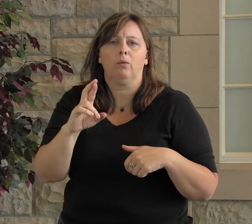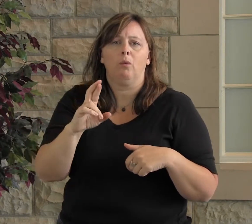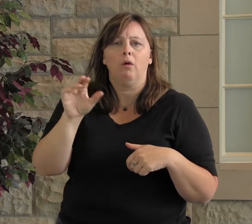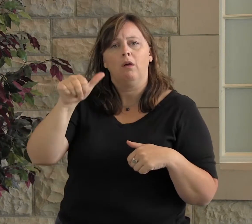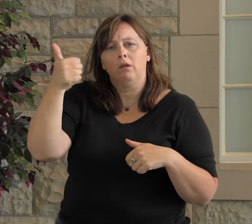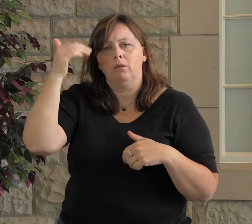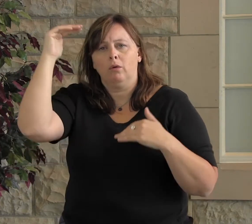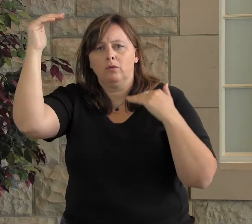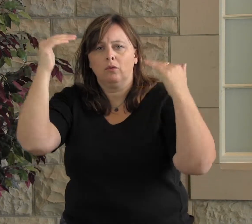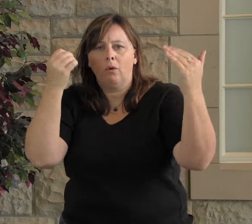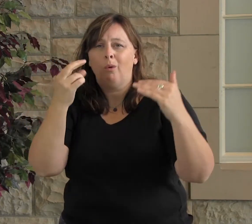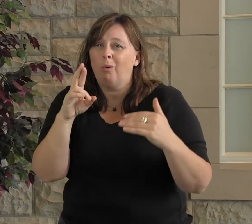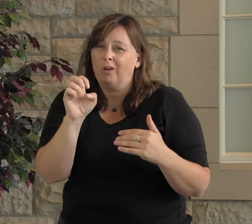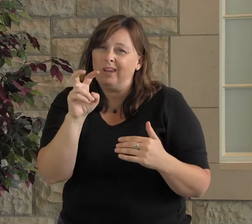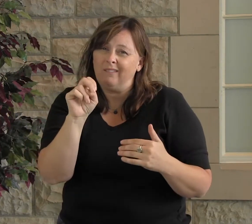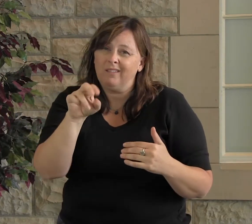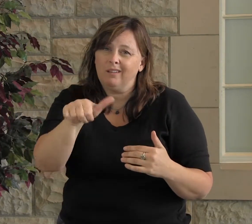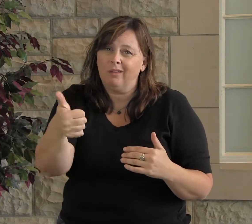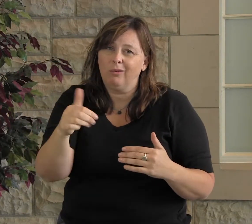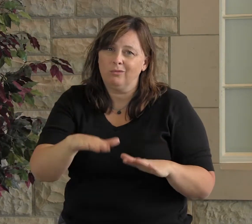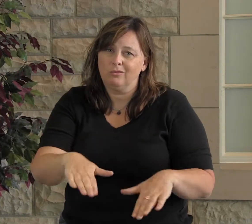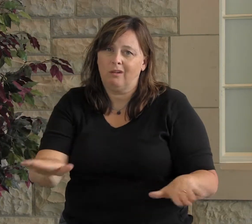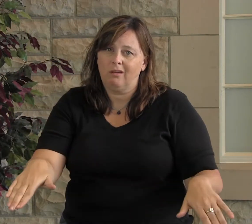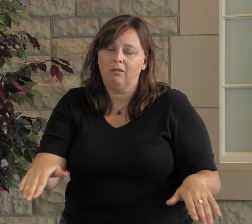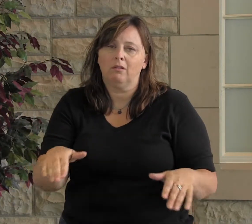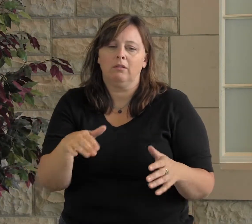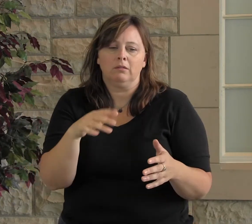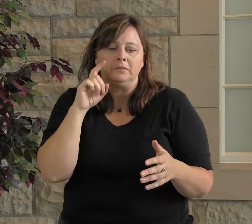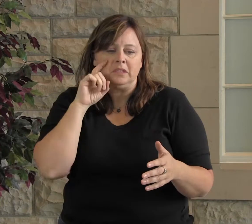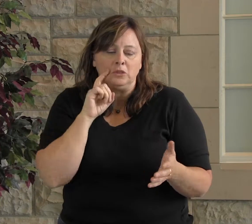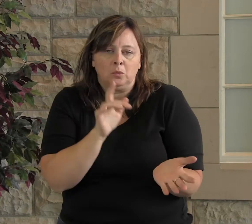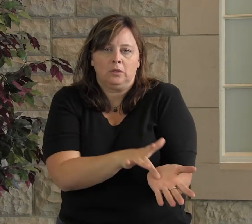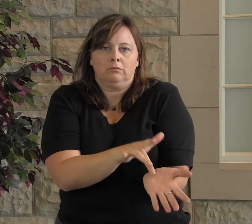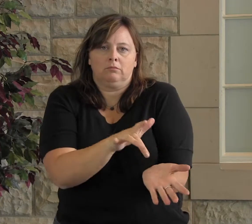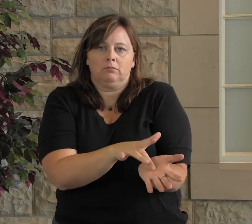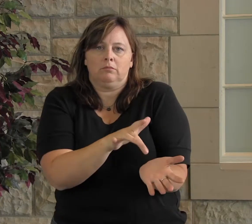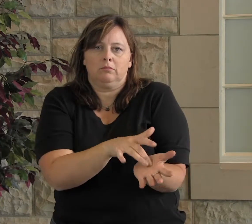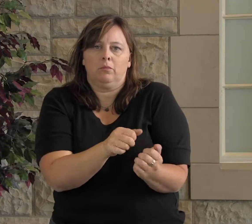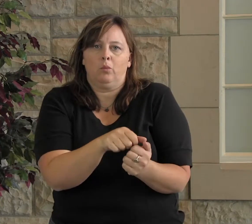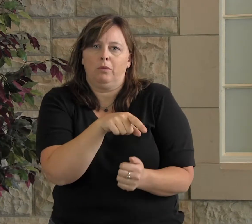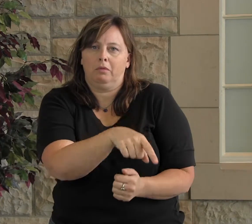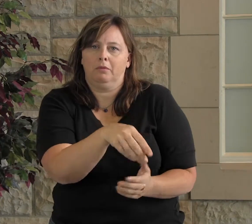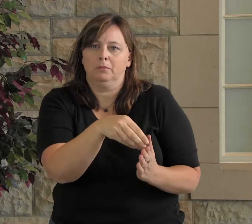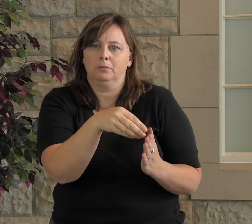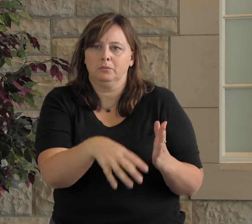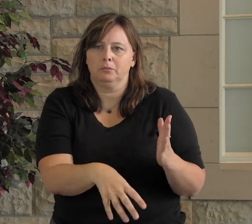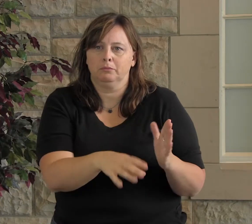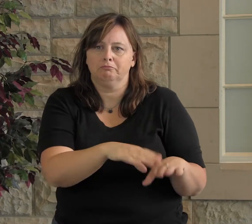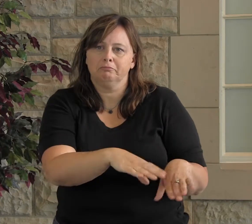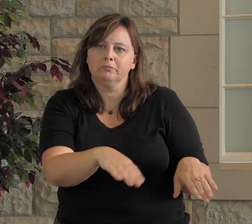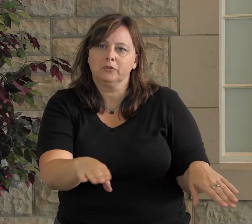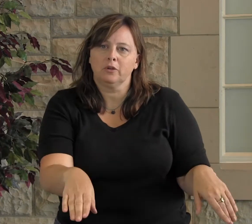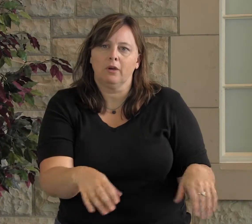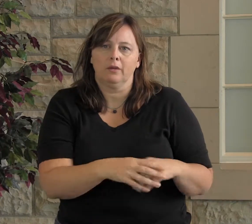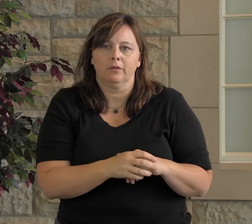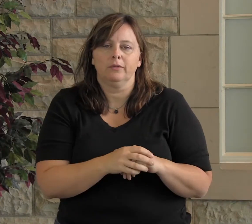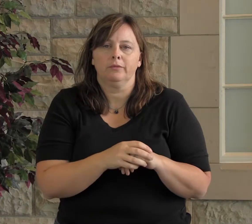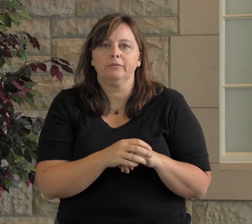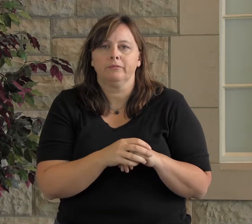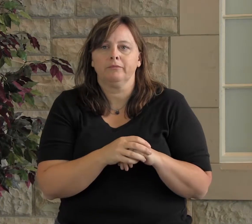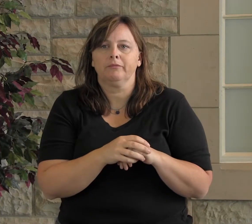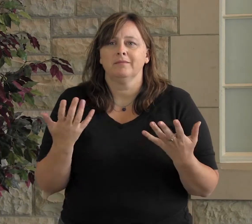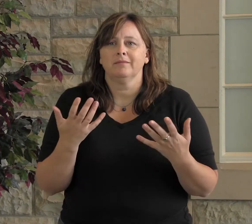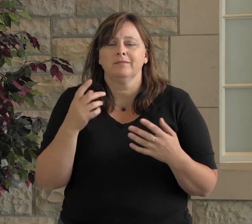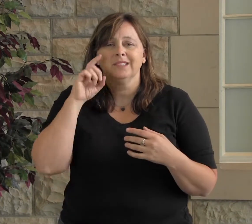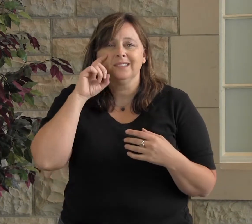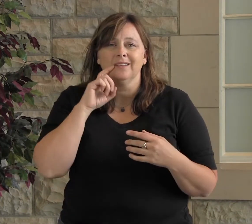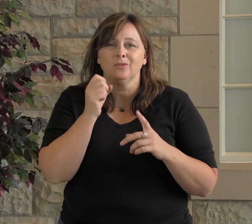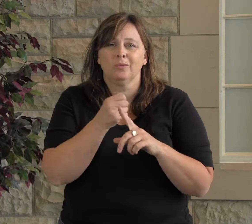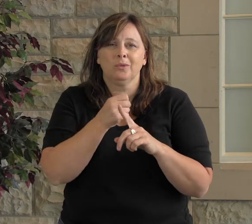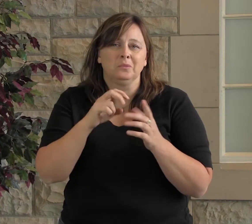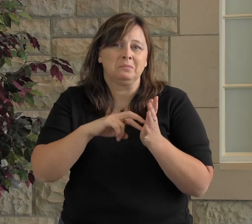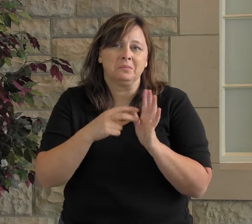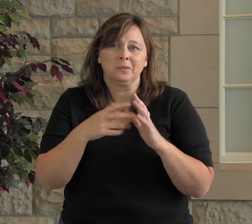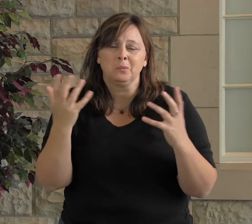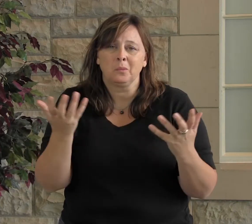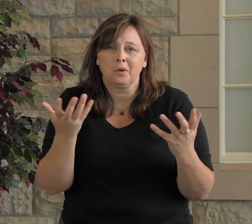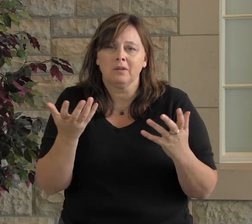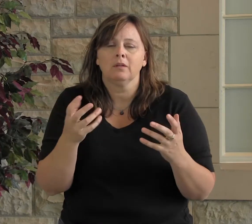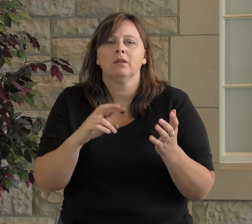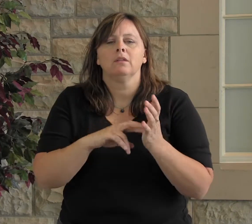Sexual abuse is anytime a parent, or another adult, or even another child exploits that child sexually.